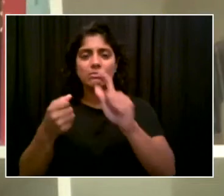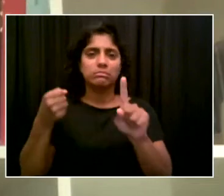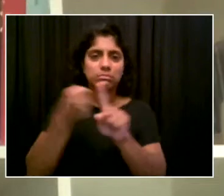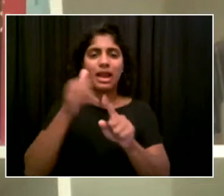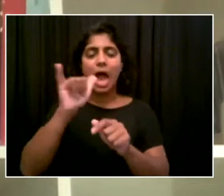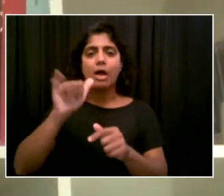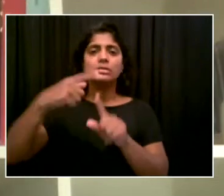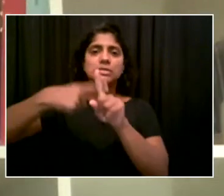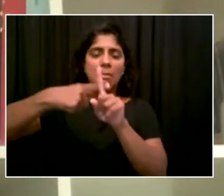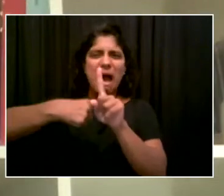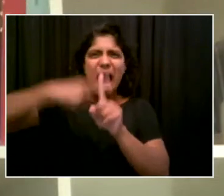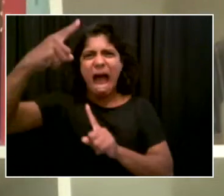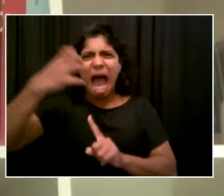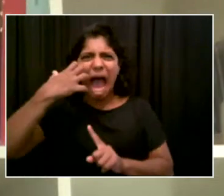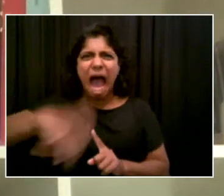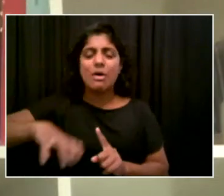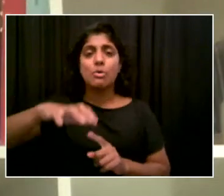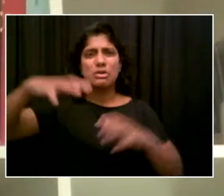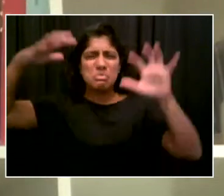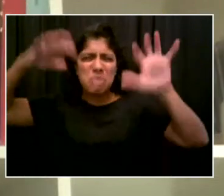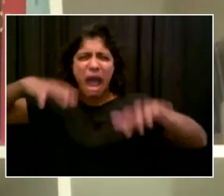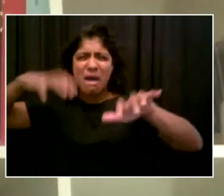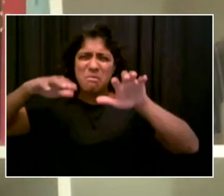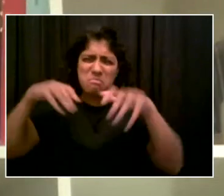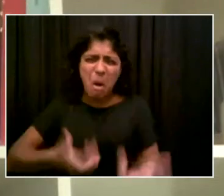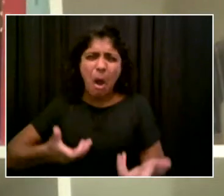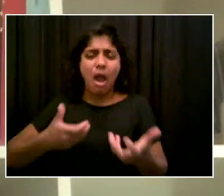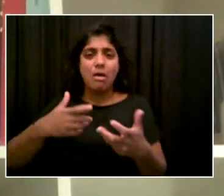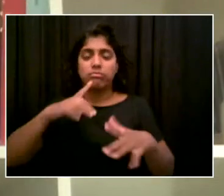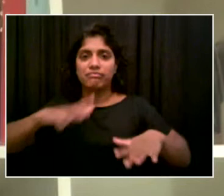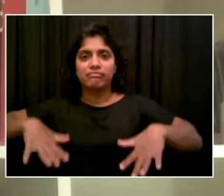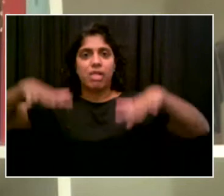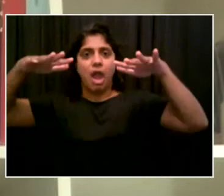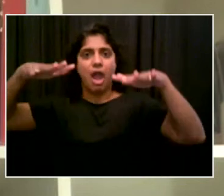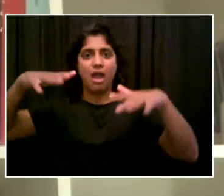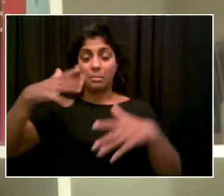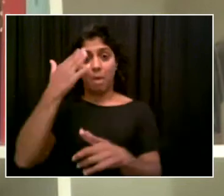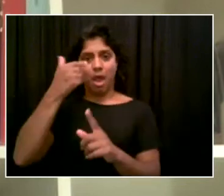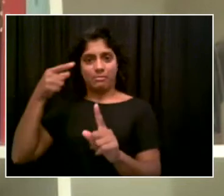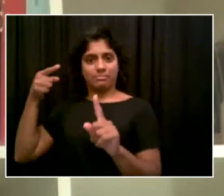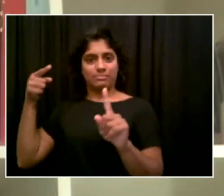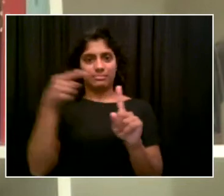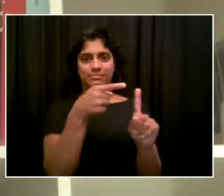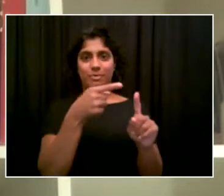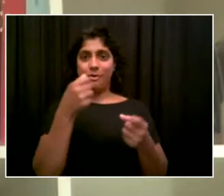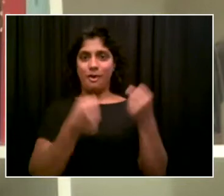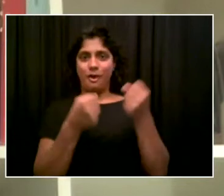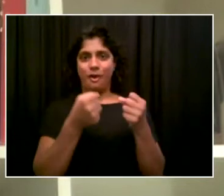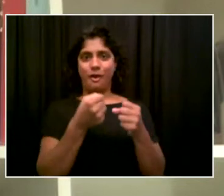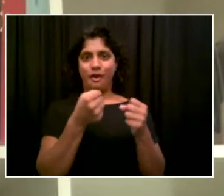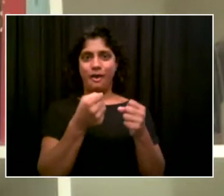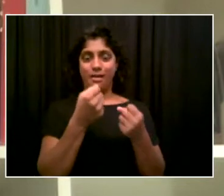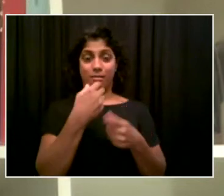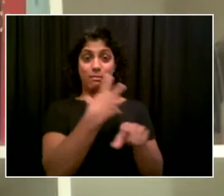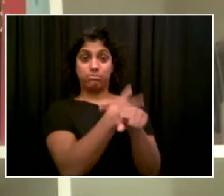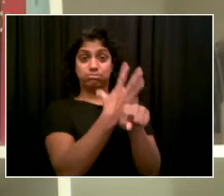FREQUENTLY AN D BECOME EVEN MORE SEVERE.